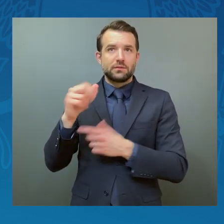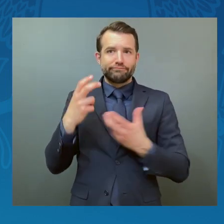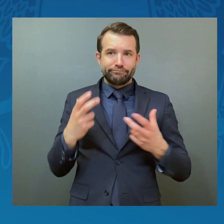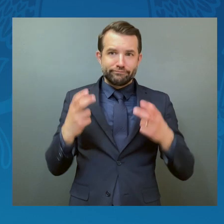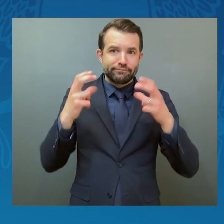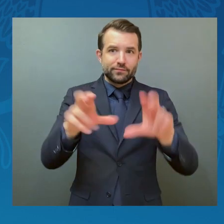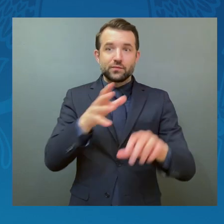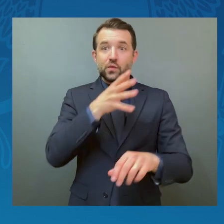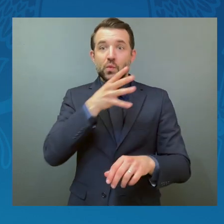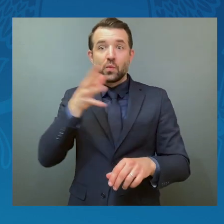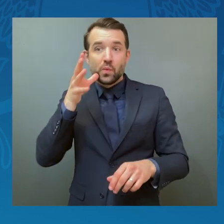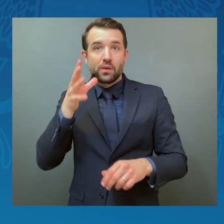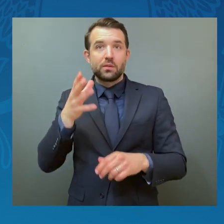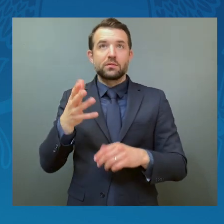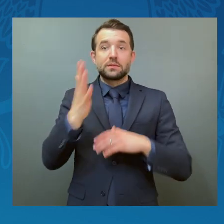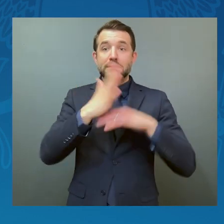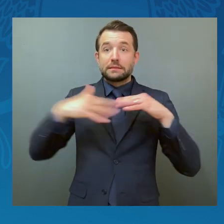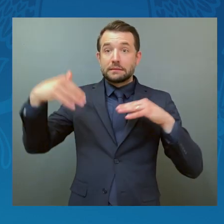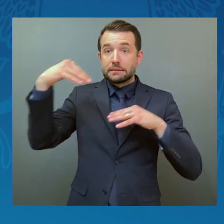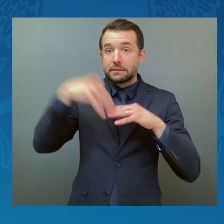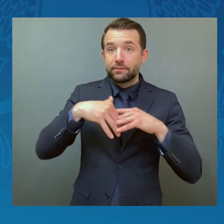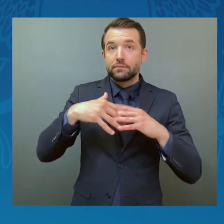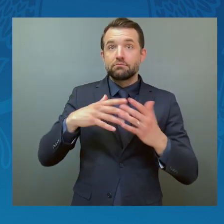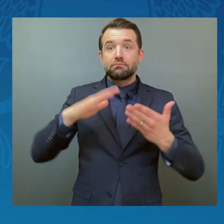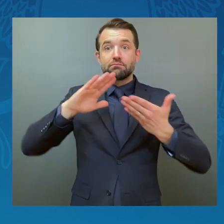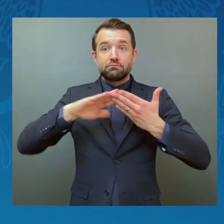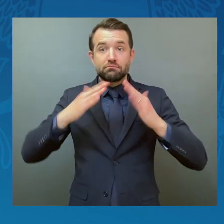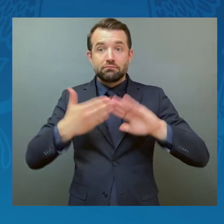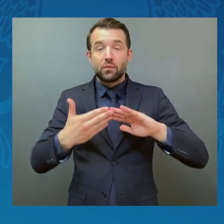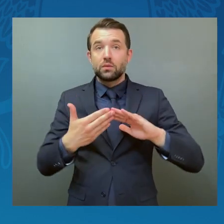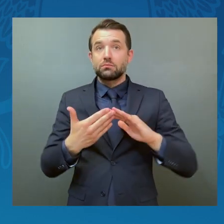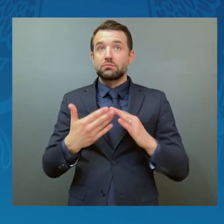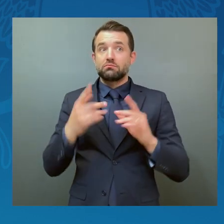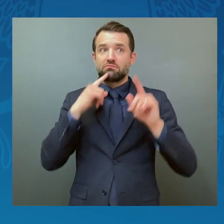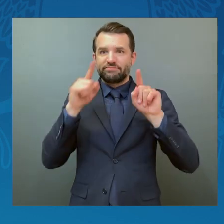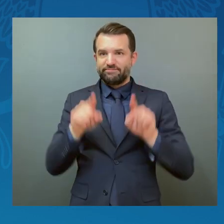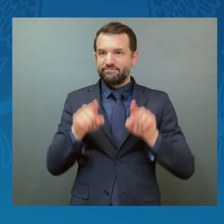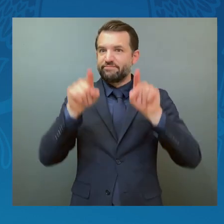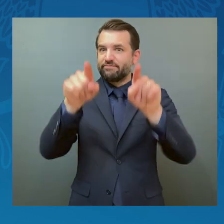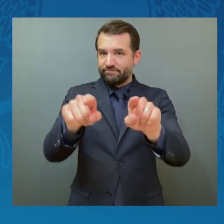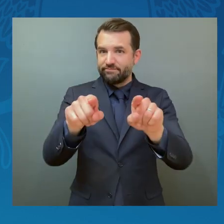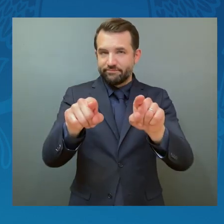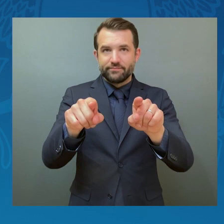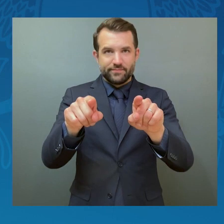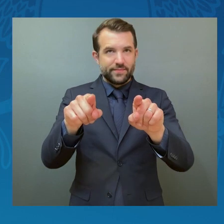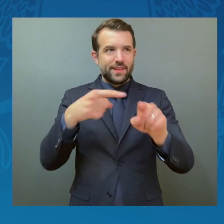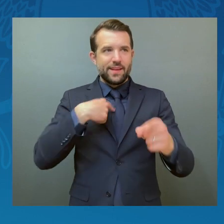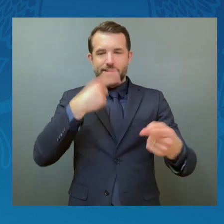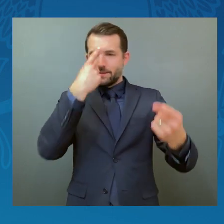are inherently aligned with this priority and even more so when those investments